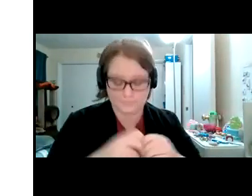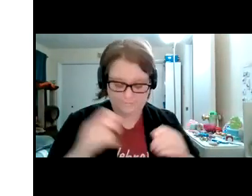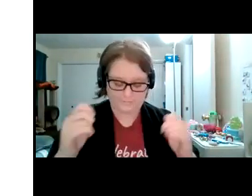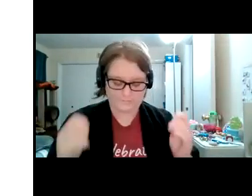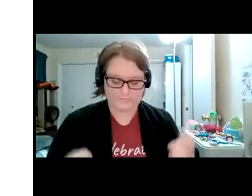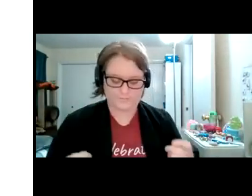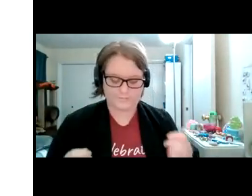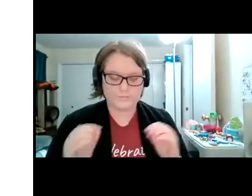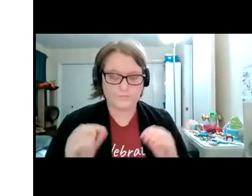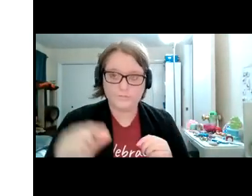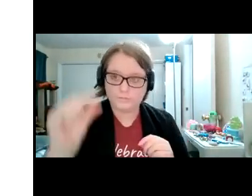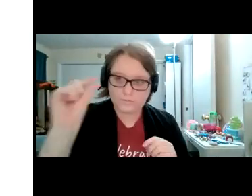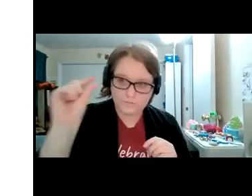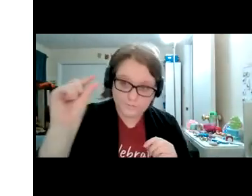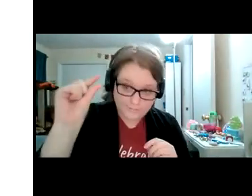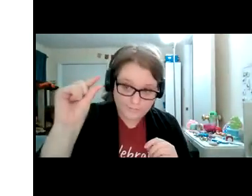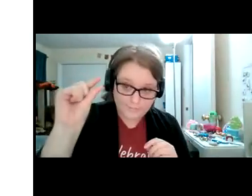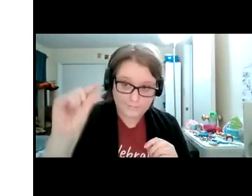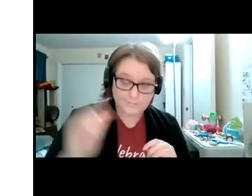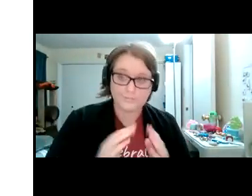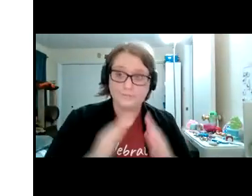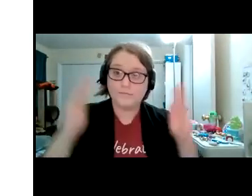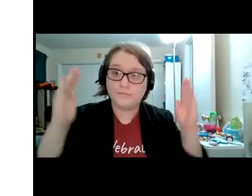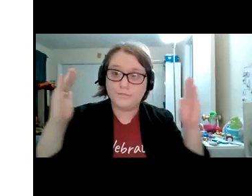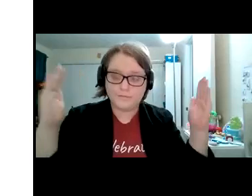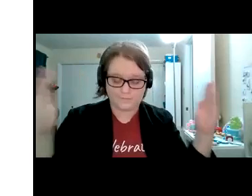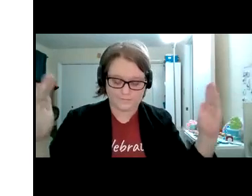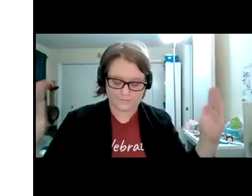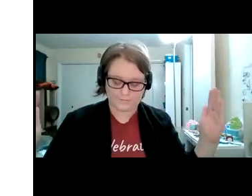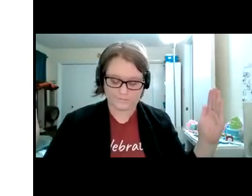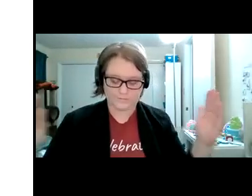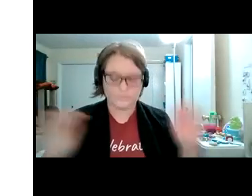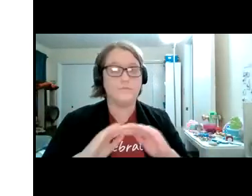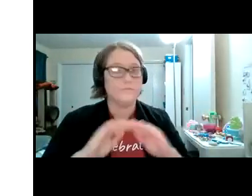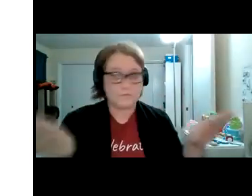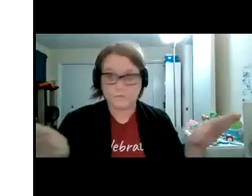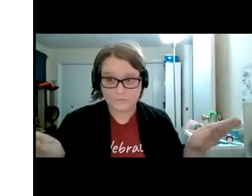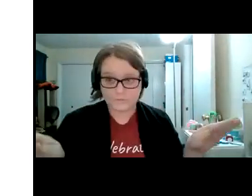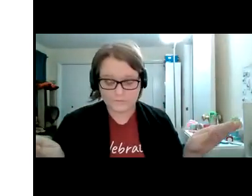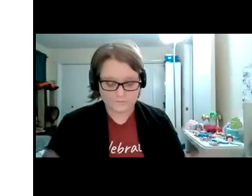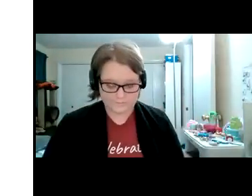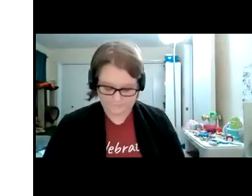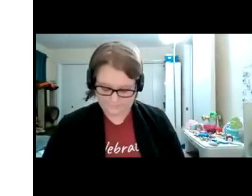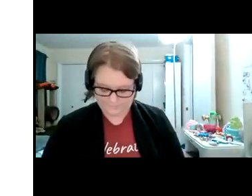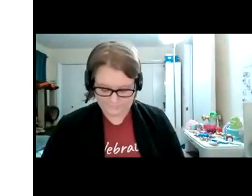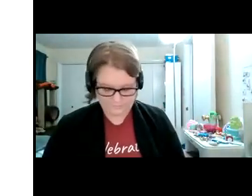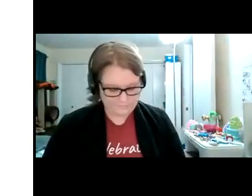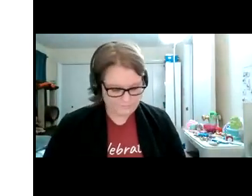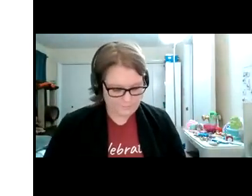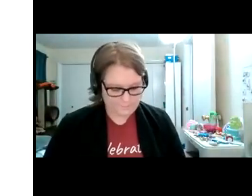Advocacy, even on the smallest scale, can make a major impact in ways you might not ever see.